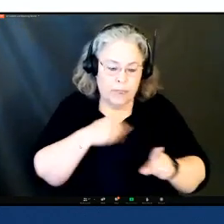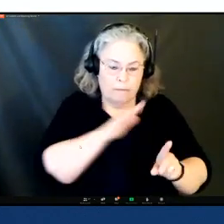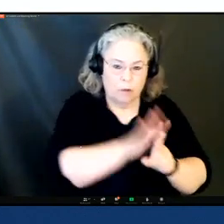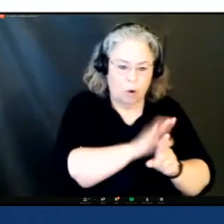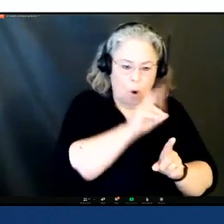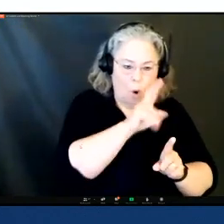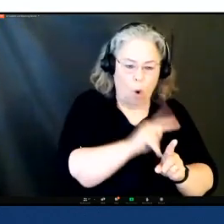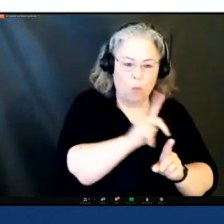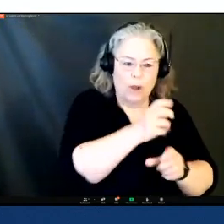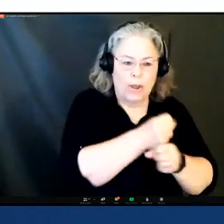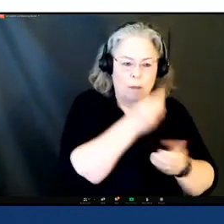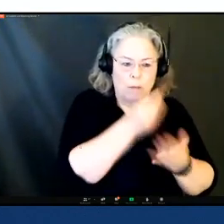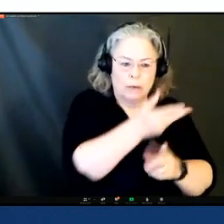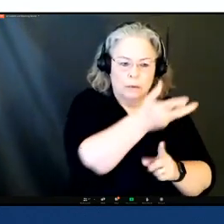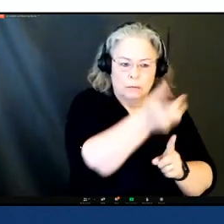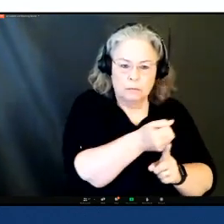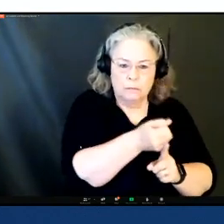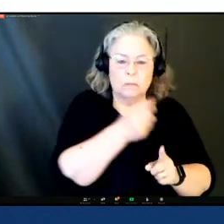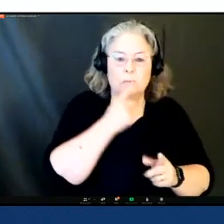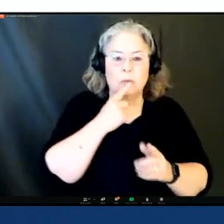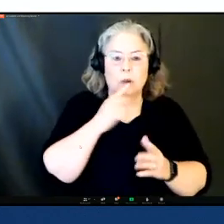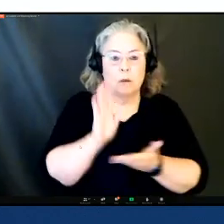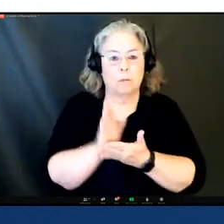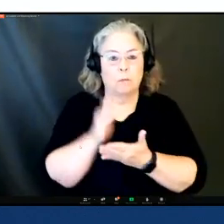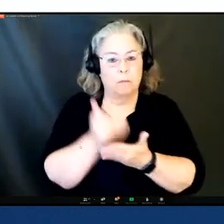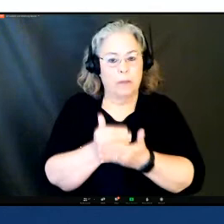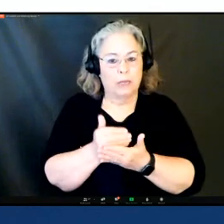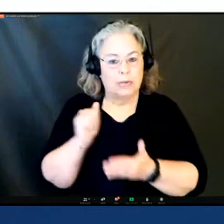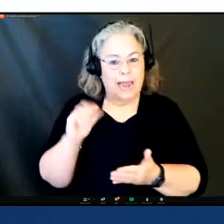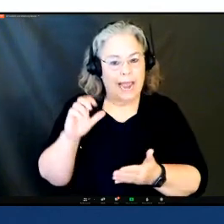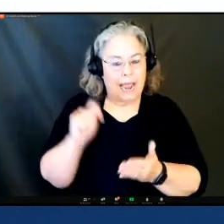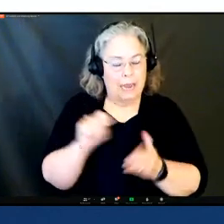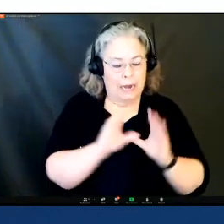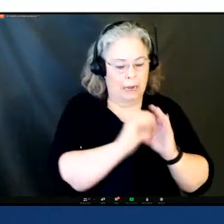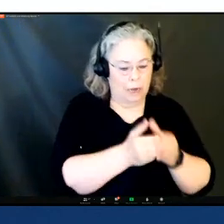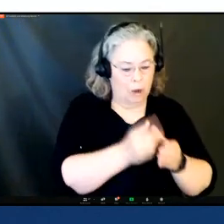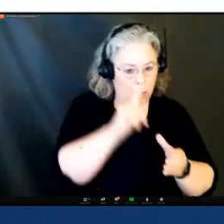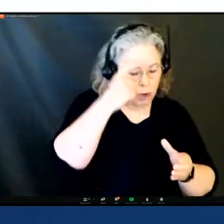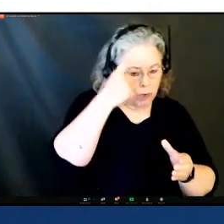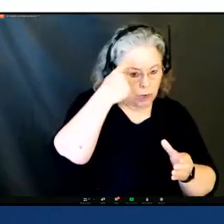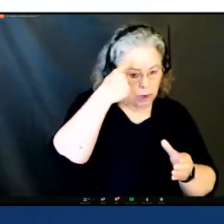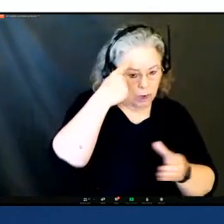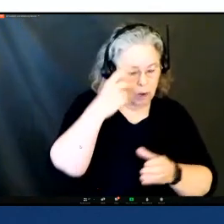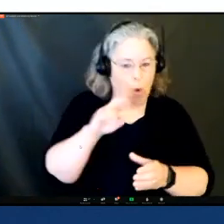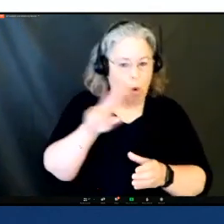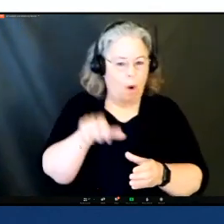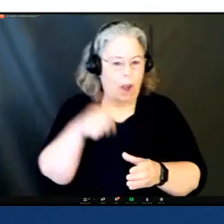In accordance with the Budget Act, funds are categorized as either governmental or other types, depending on purpose.